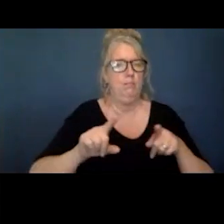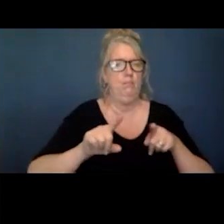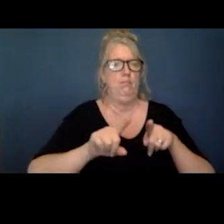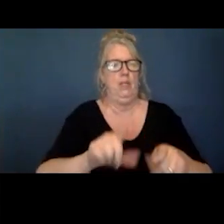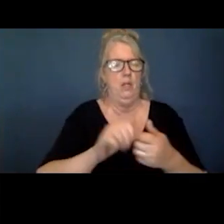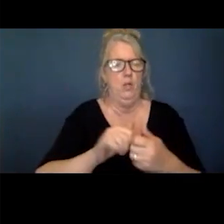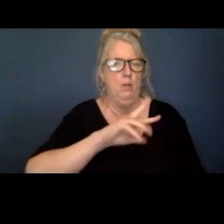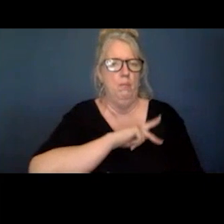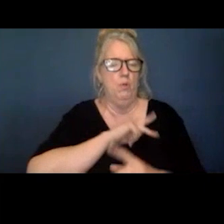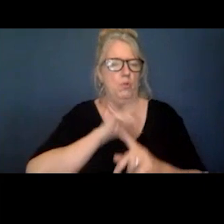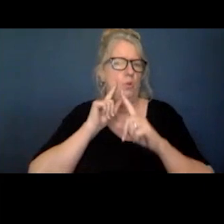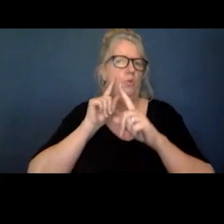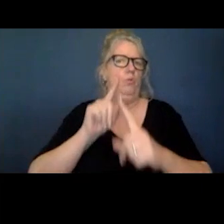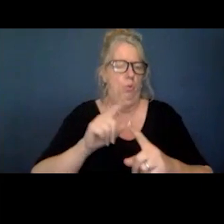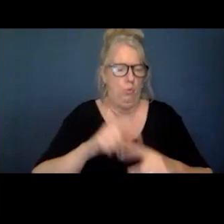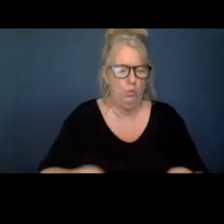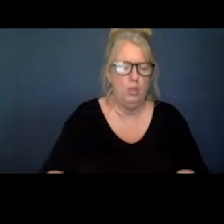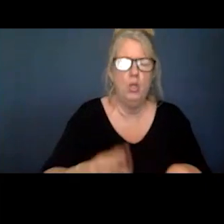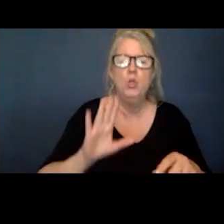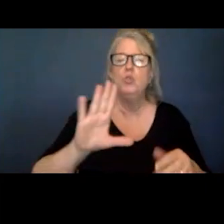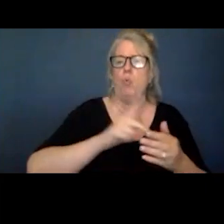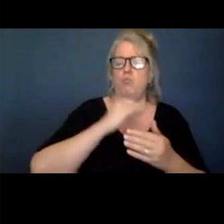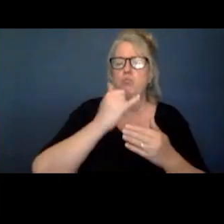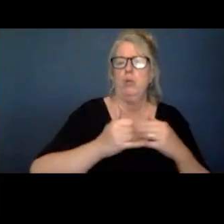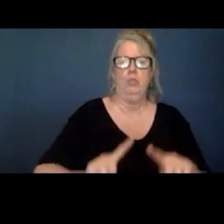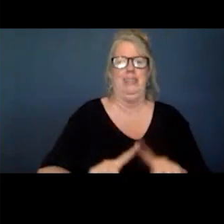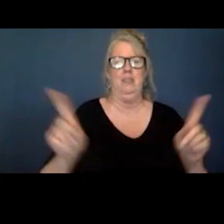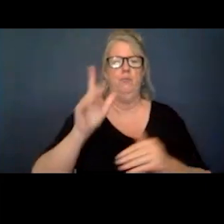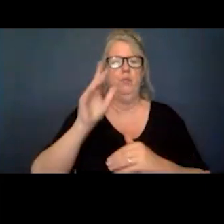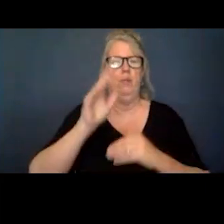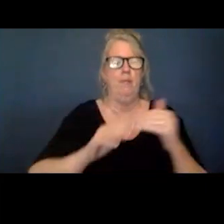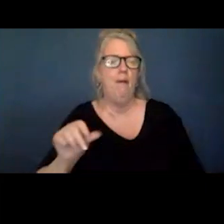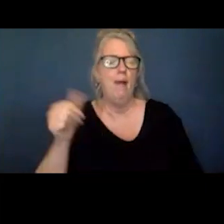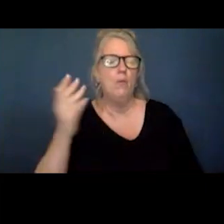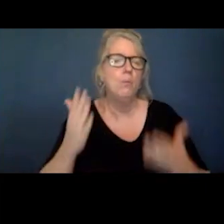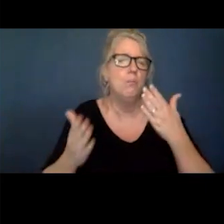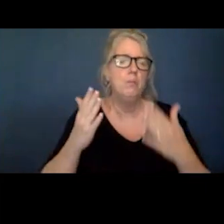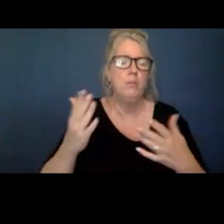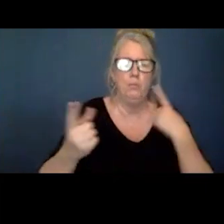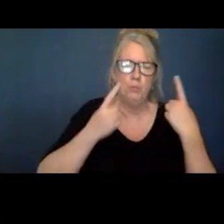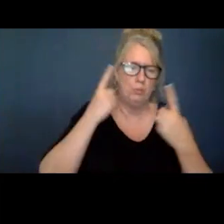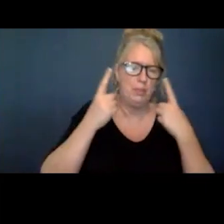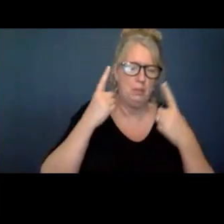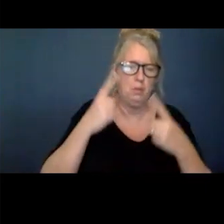goals. What makes your project different from others they might be considering? What barriers